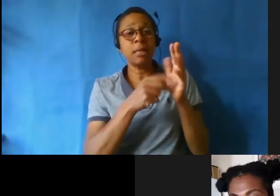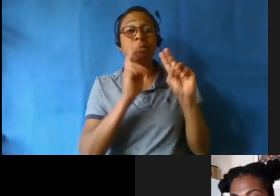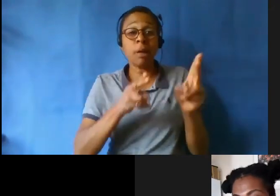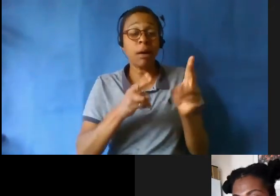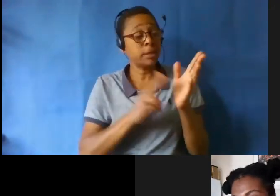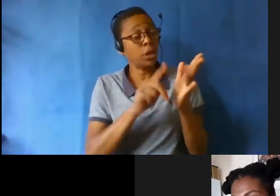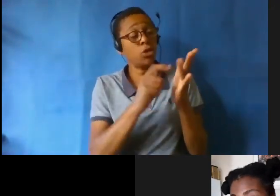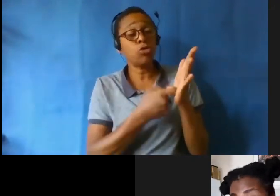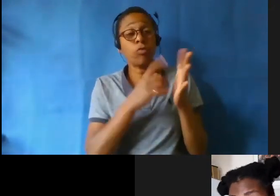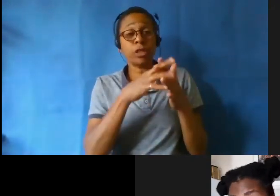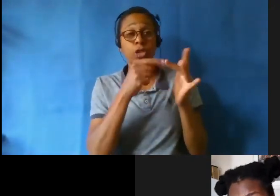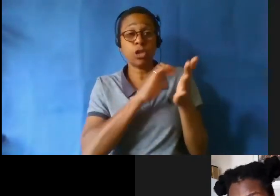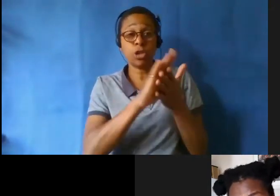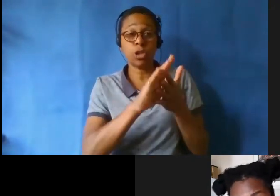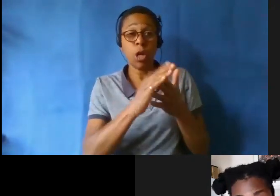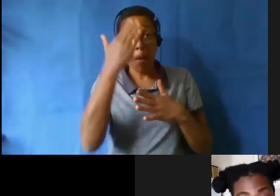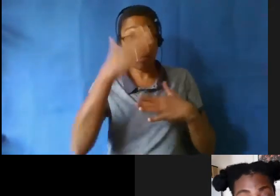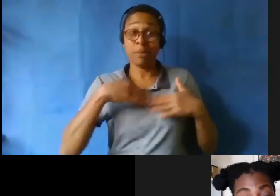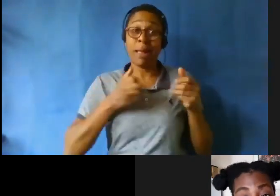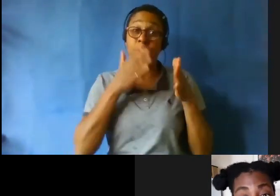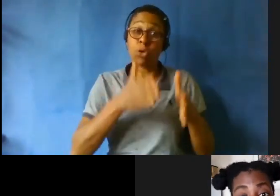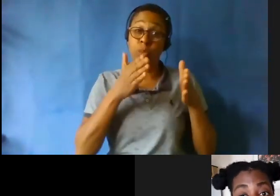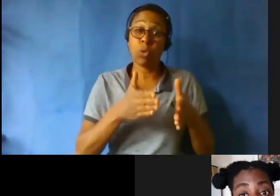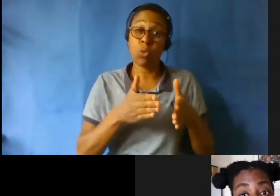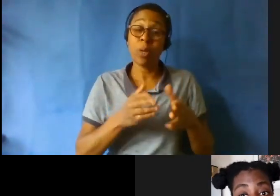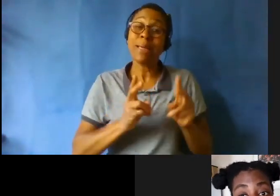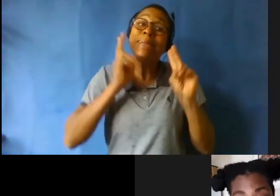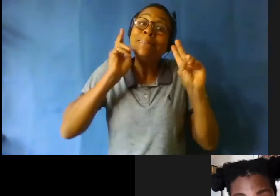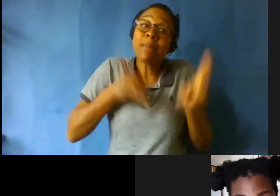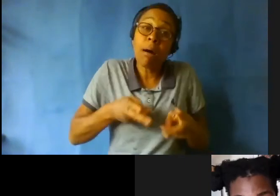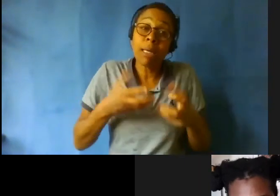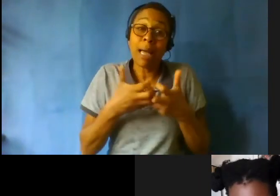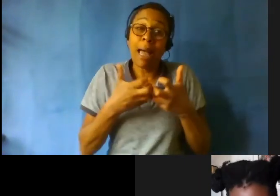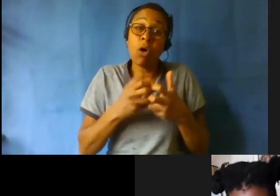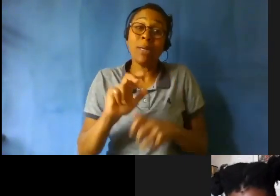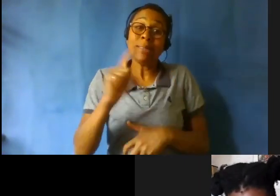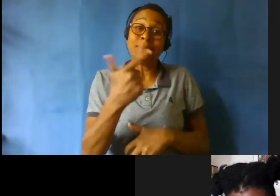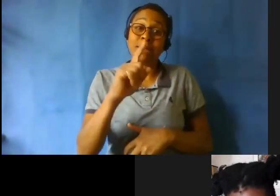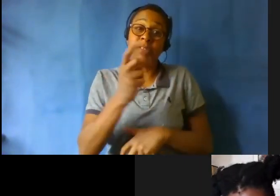mental health hospital with seven people holding him down face down for 25